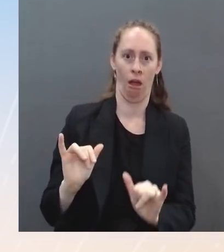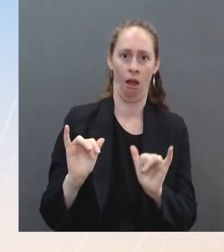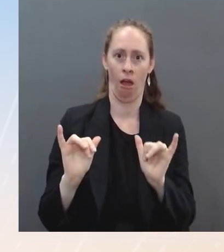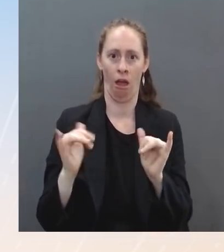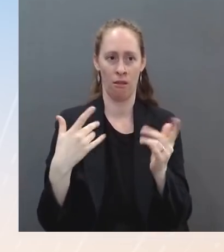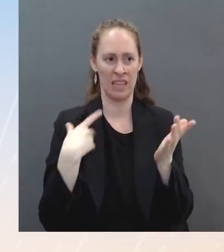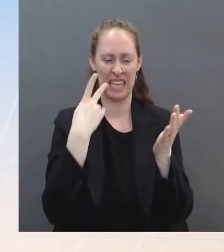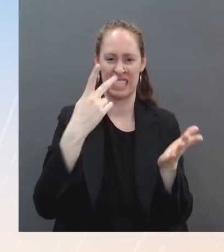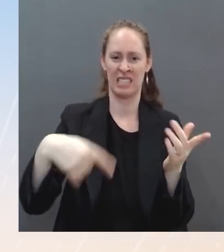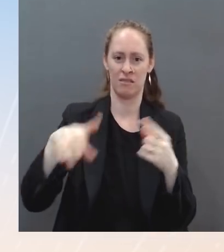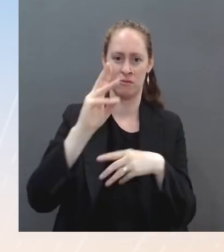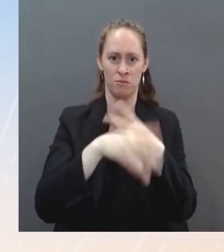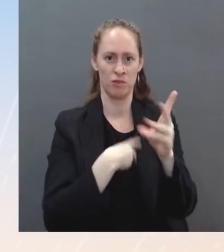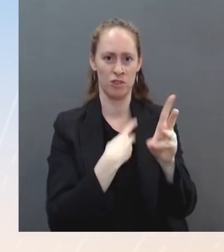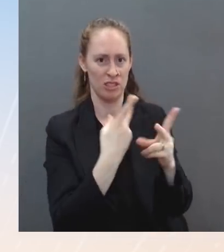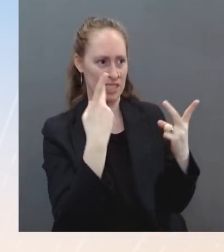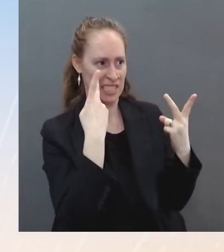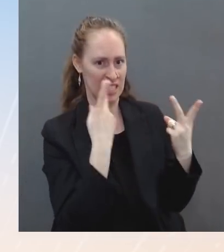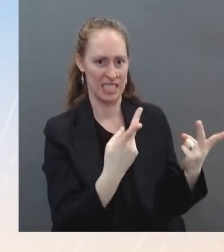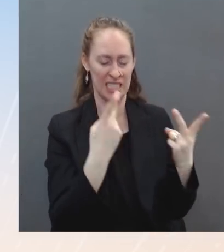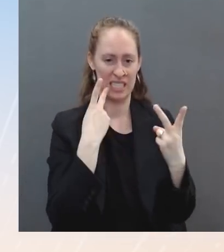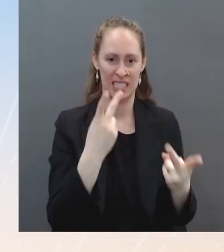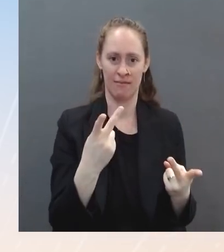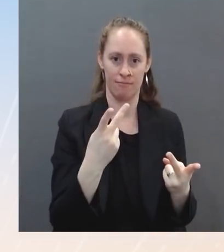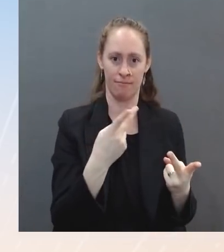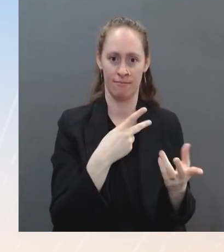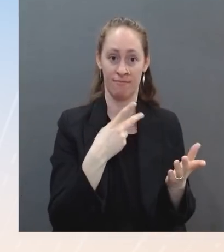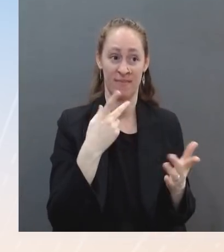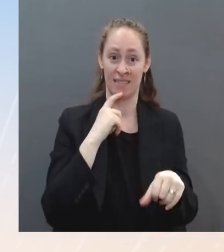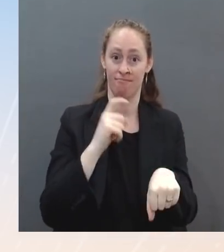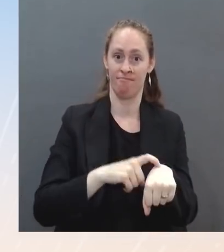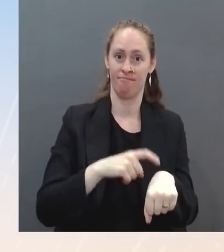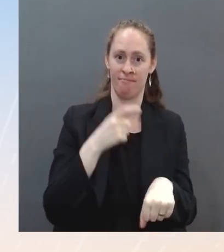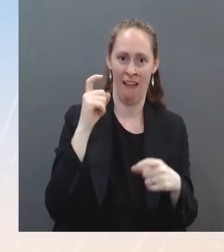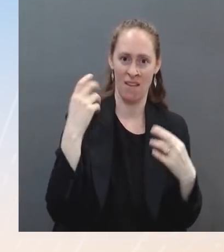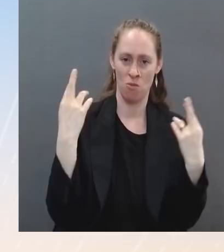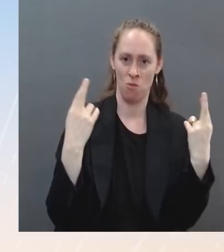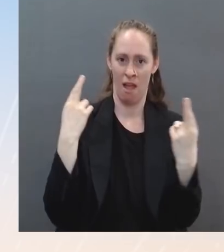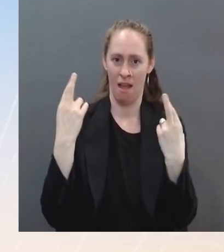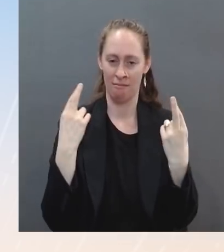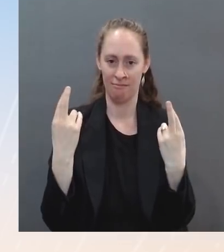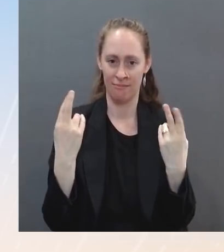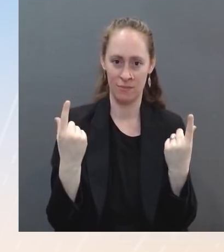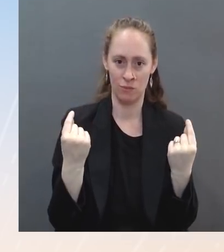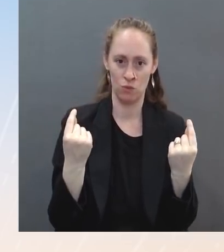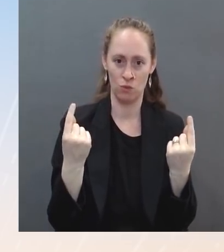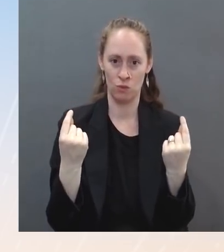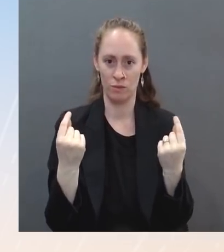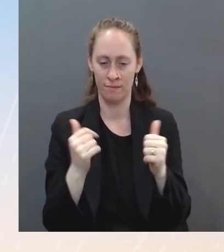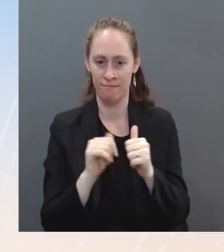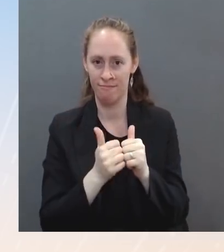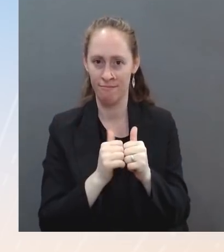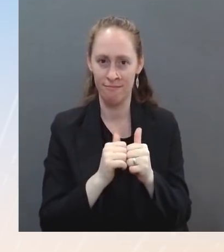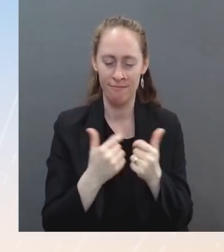I can't -- again, I can't speak to how that's impacted their calculus; that's for them to say. But I think we've seen, writ large,